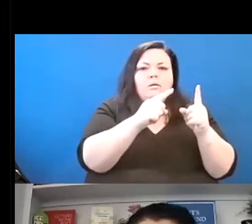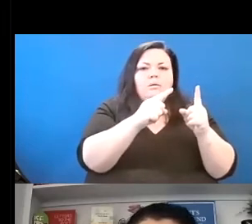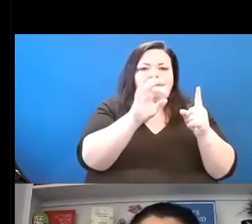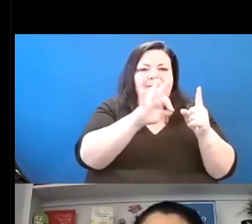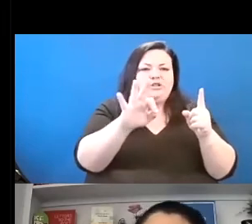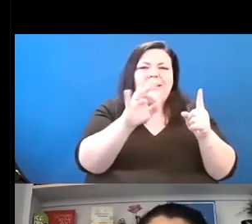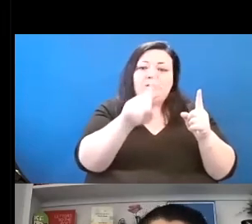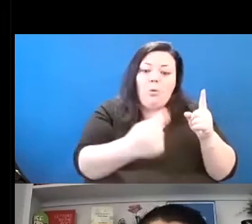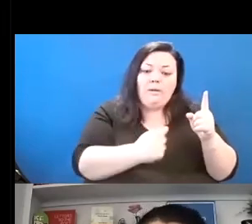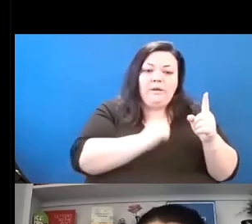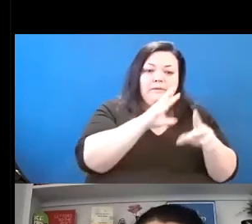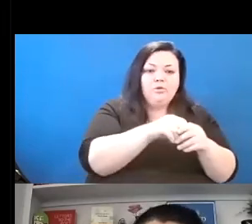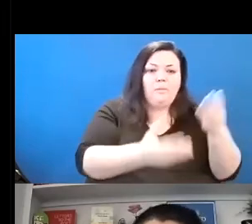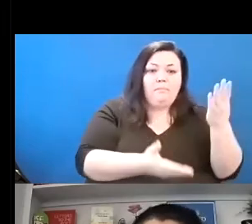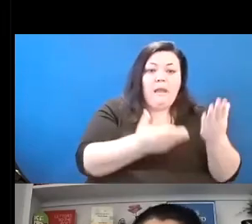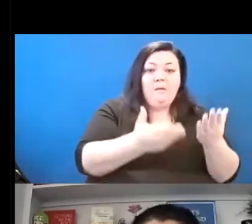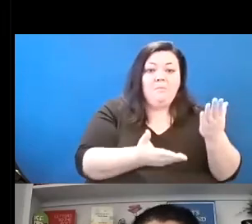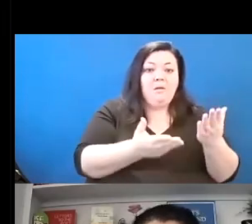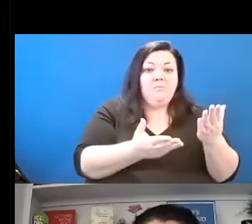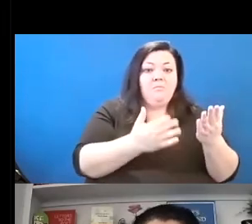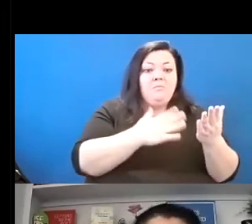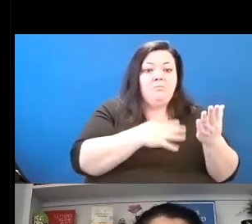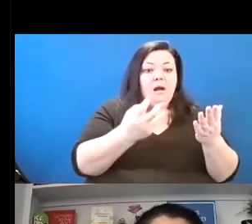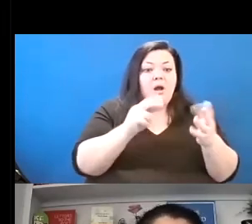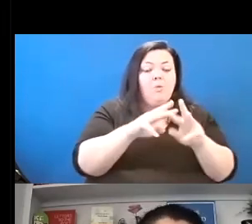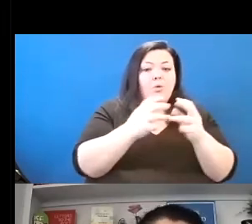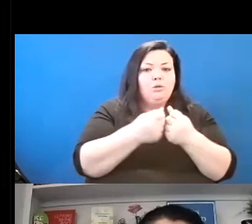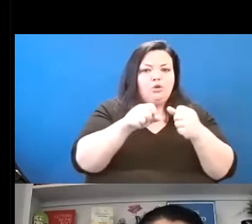so maybe i should have narrowed my own workshop and said this is self-insertion